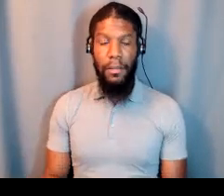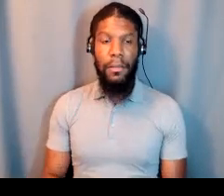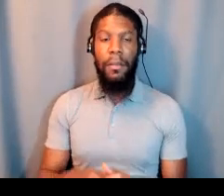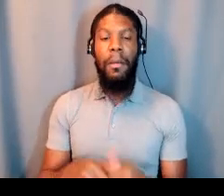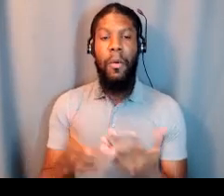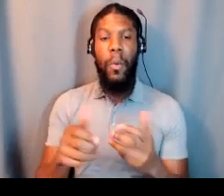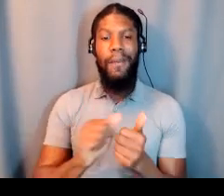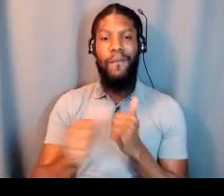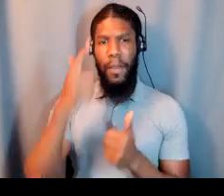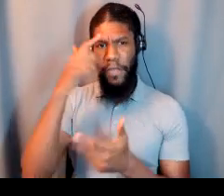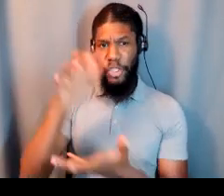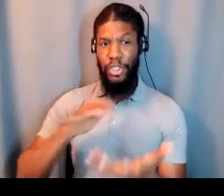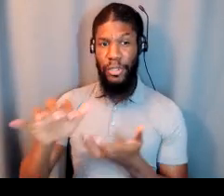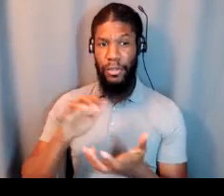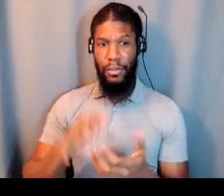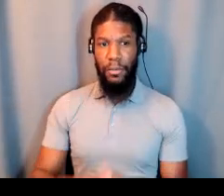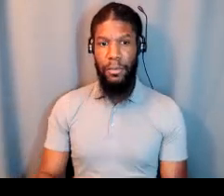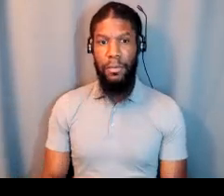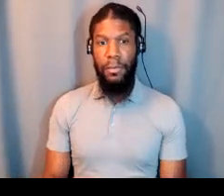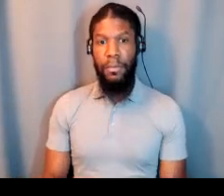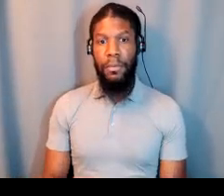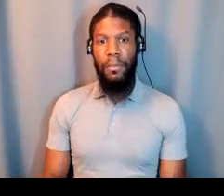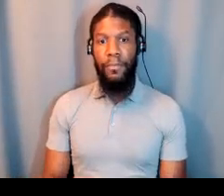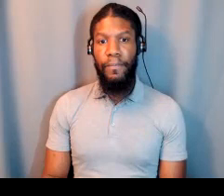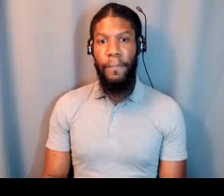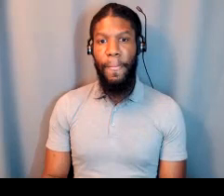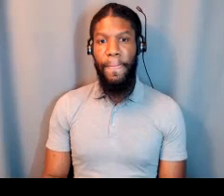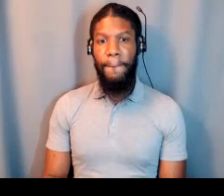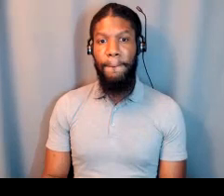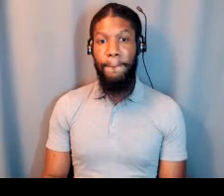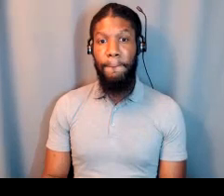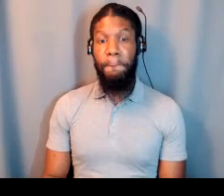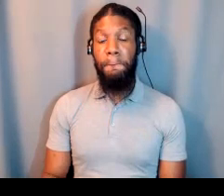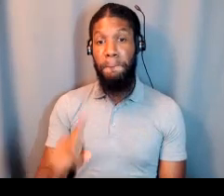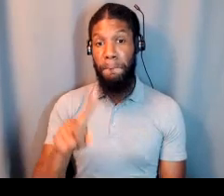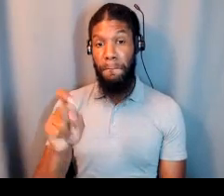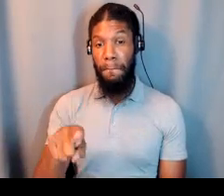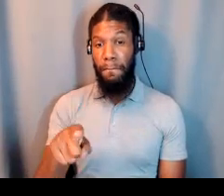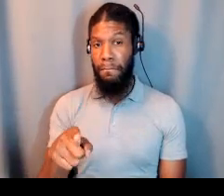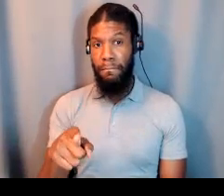Asking a question about an item is not necessarily a signal to the student that something isn t working. If I ask a student,